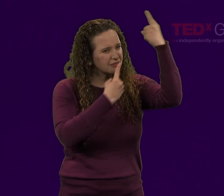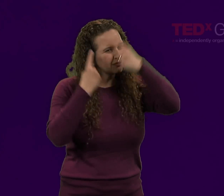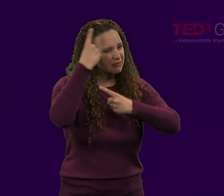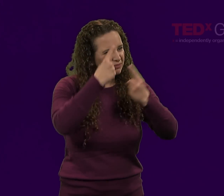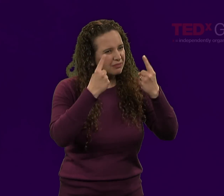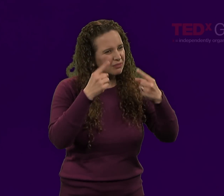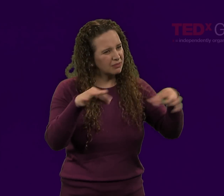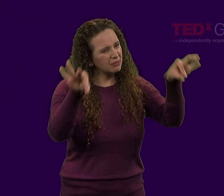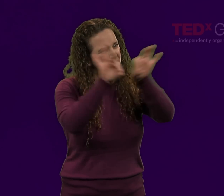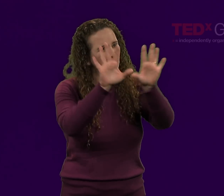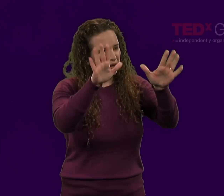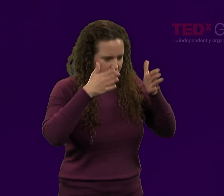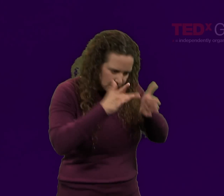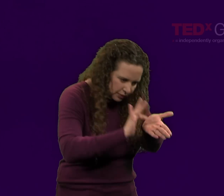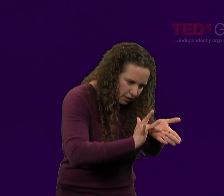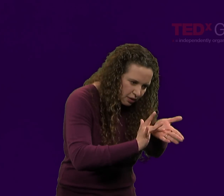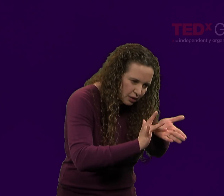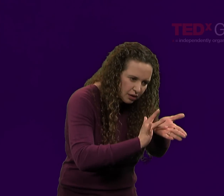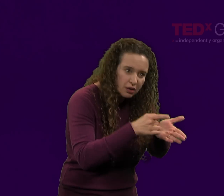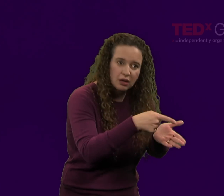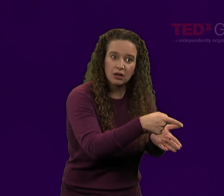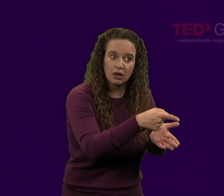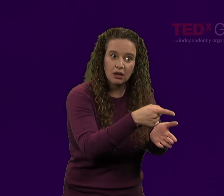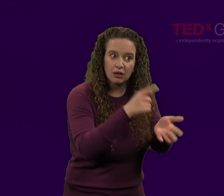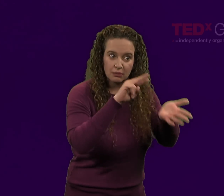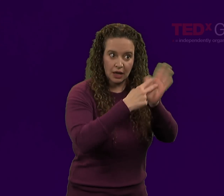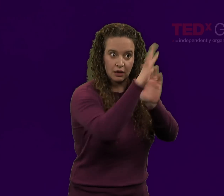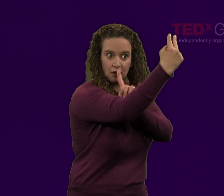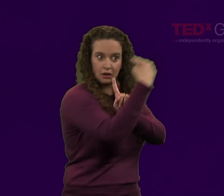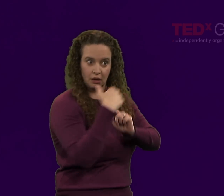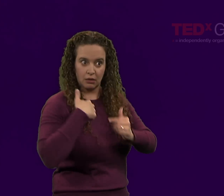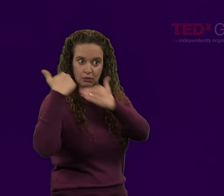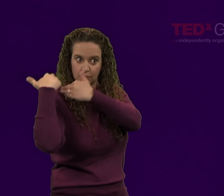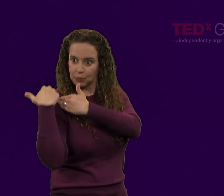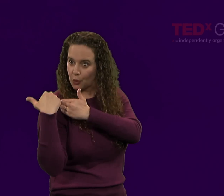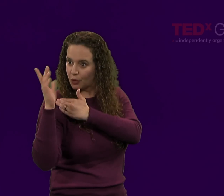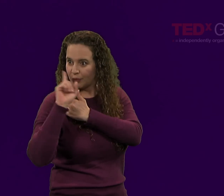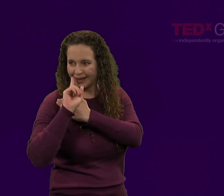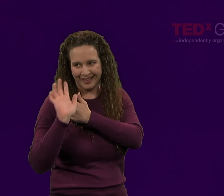rather than having a pathological medical view of us as being economic burdens,